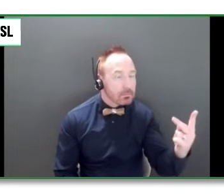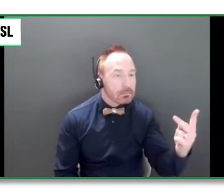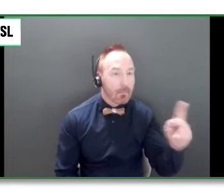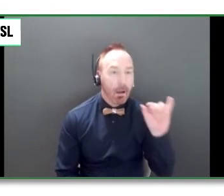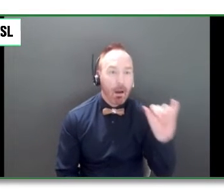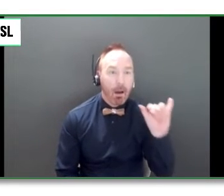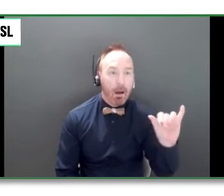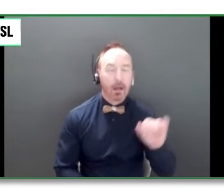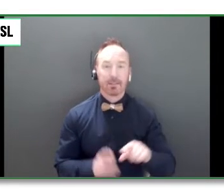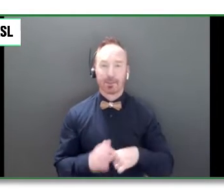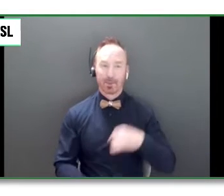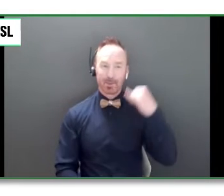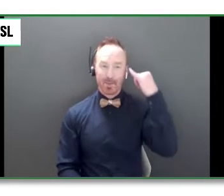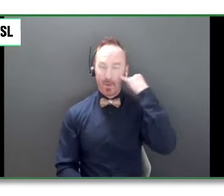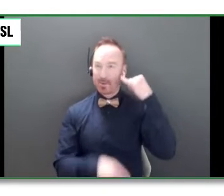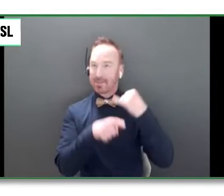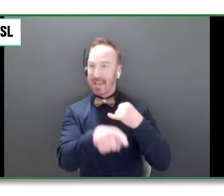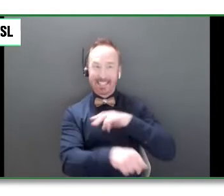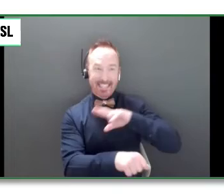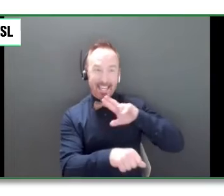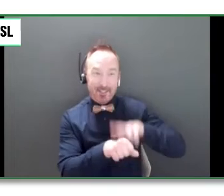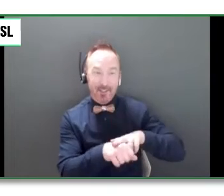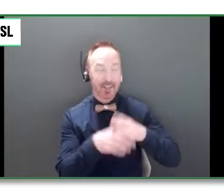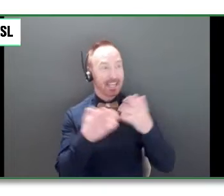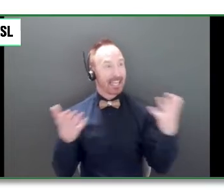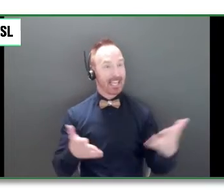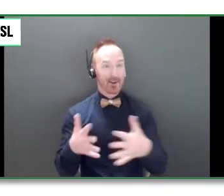the better the nature here in America. Next slide please.